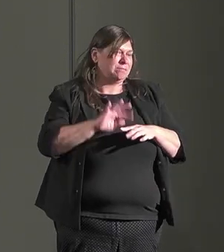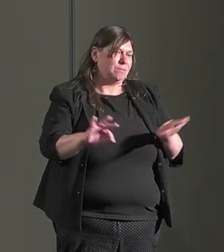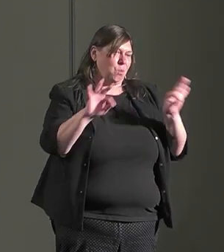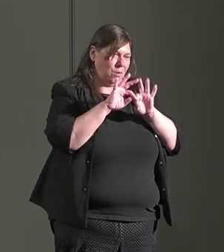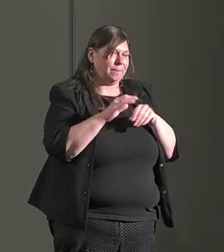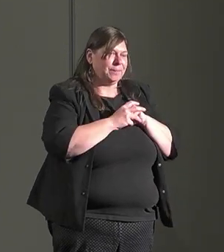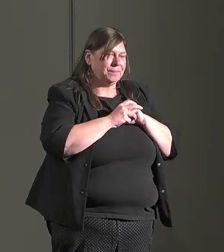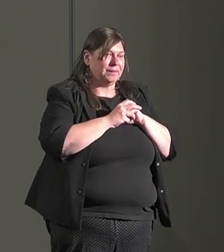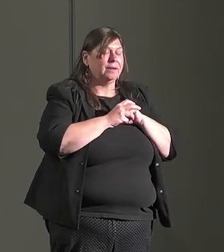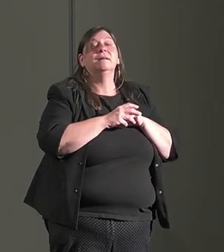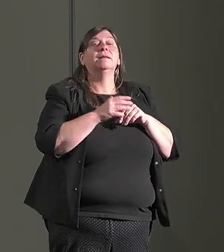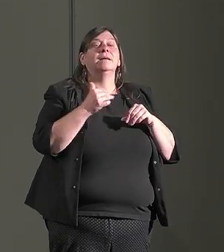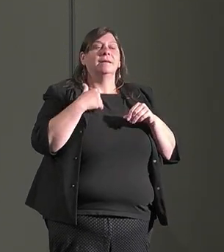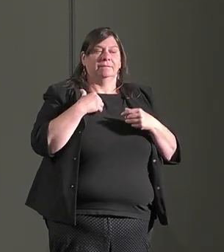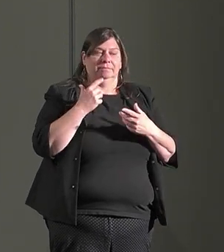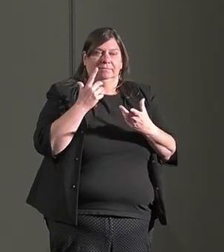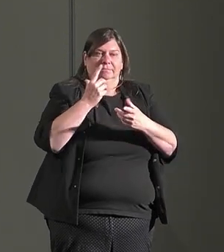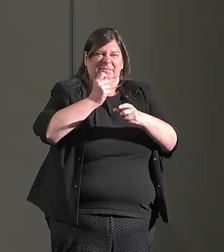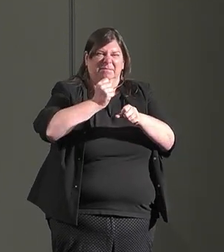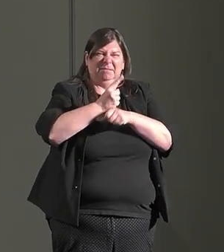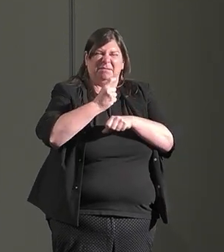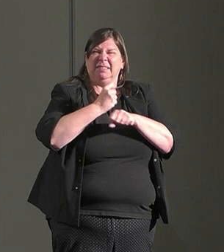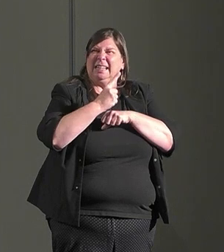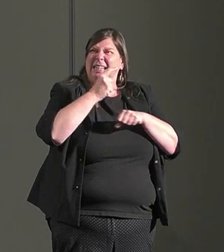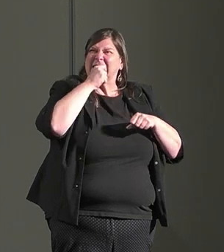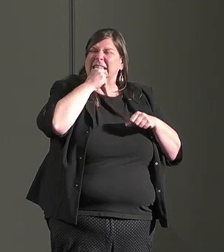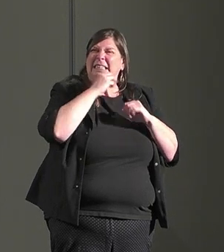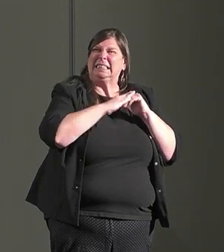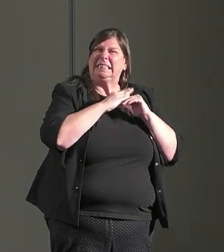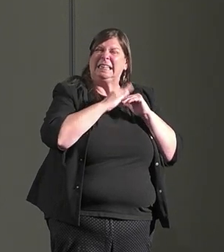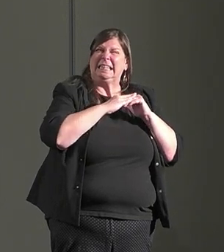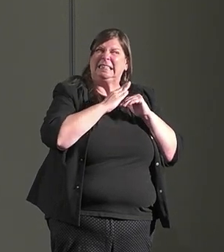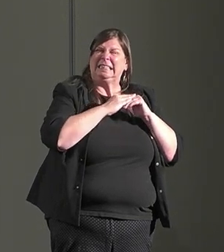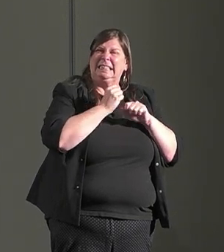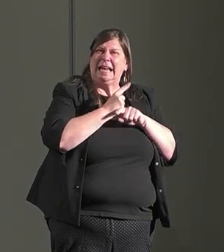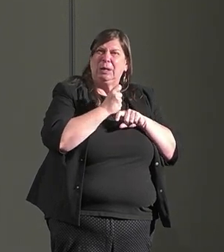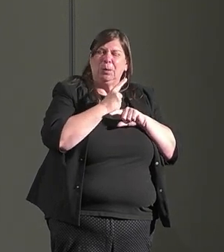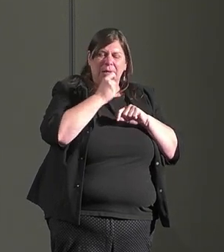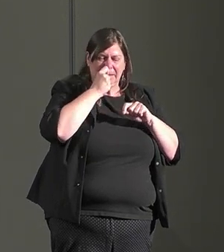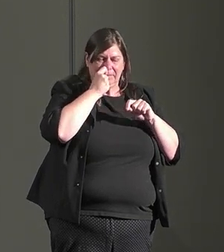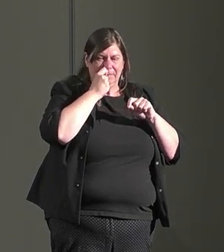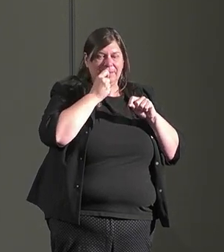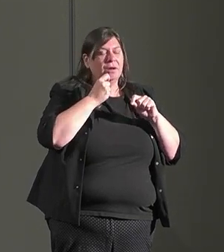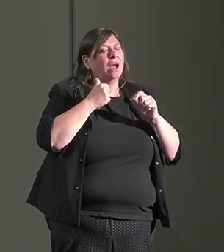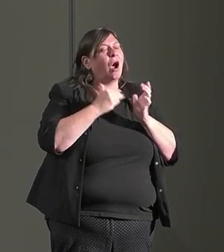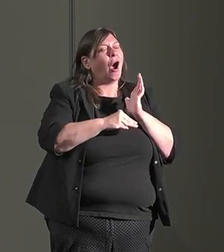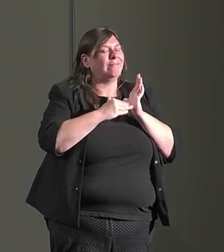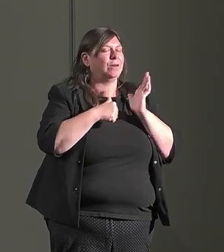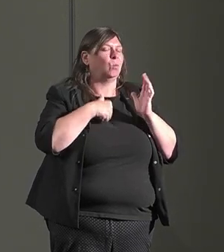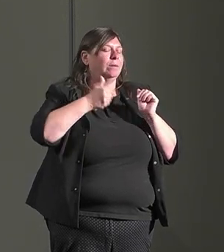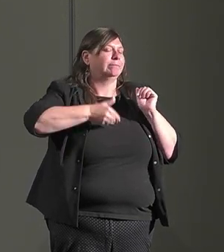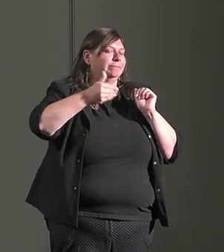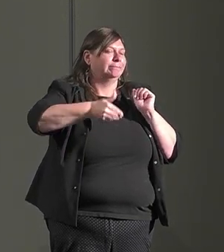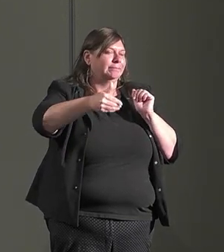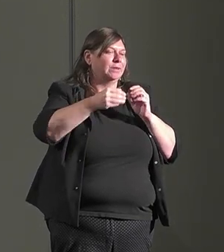They have an annual at least, I say at least, often we do things regularly with new features